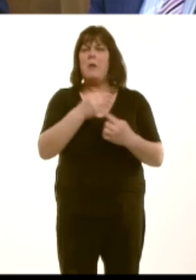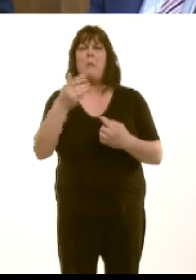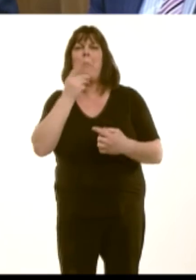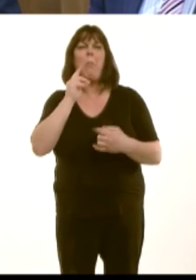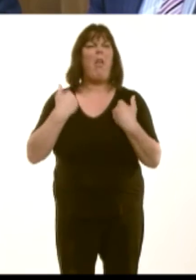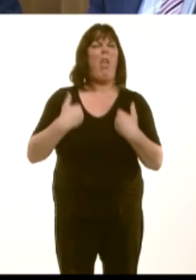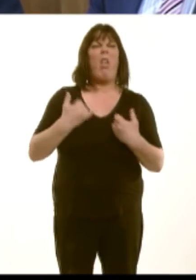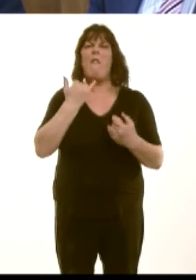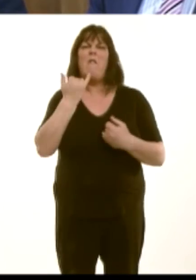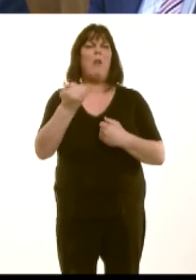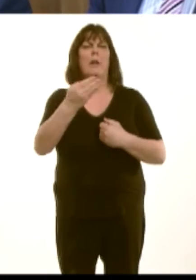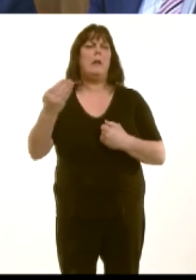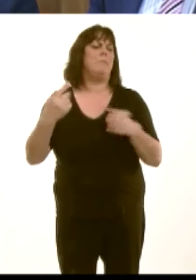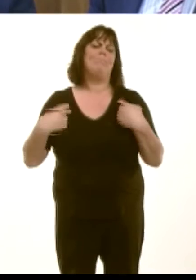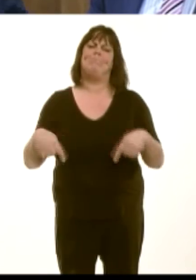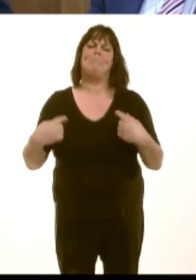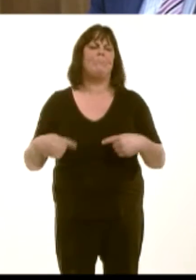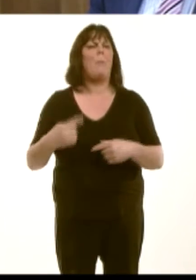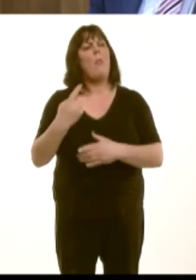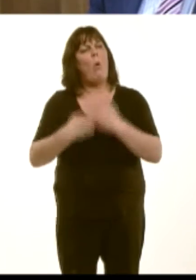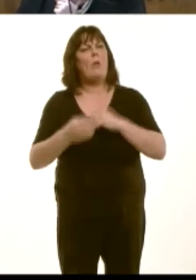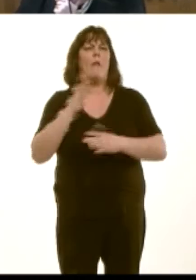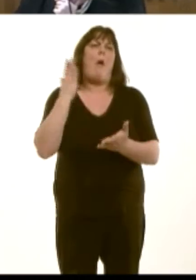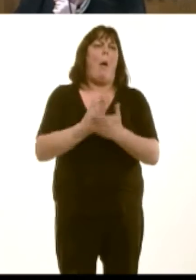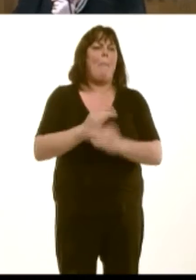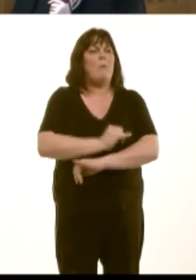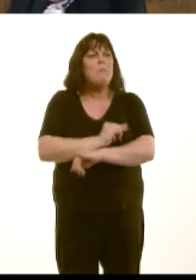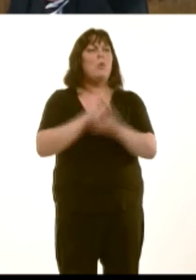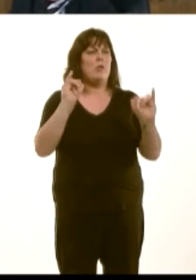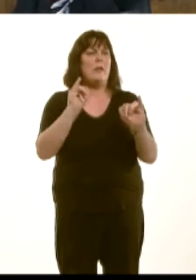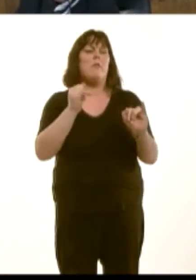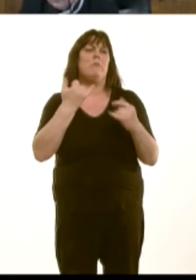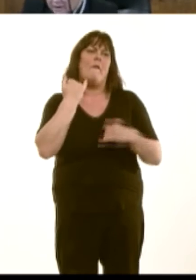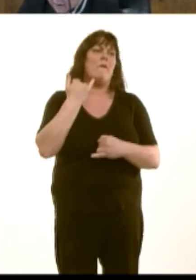to only use the 999 service for genuine medical emergencies. Sandy Mewies: Thank you for that.